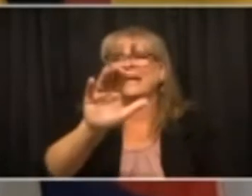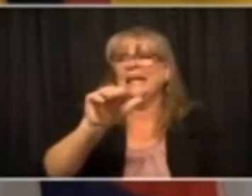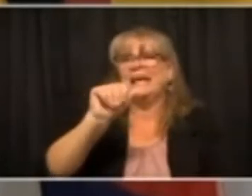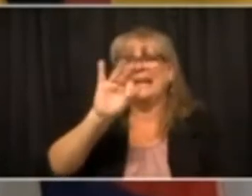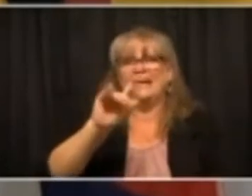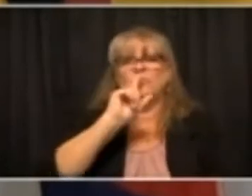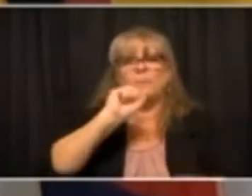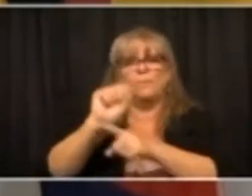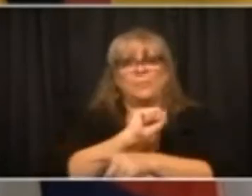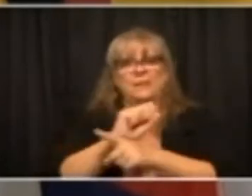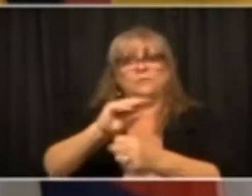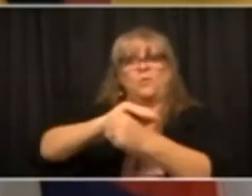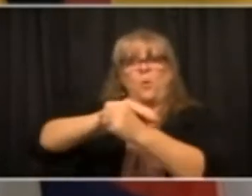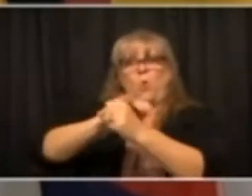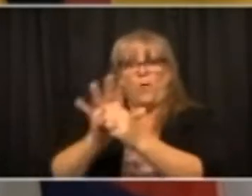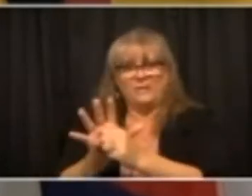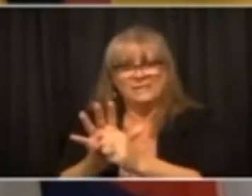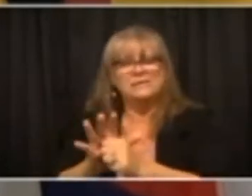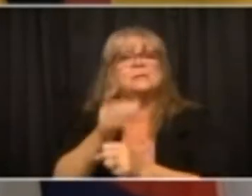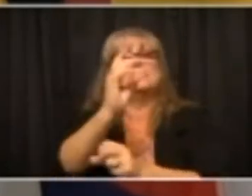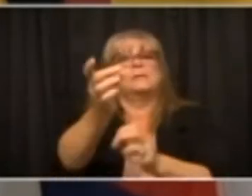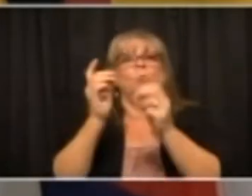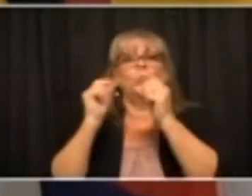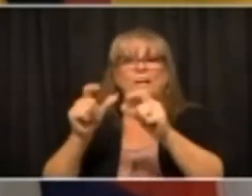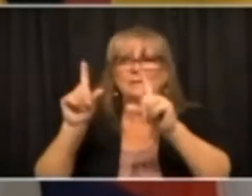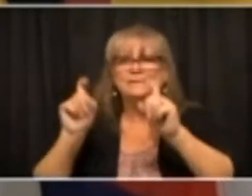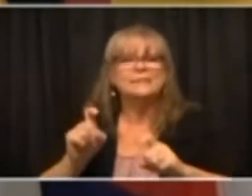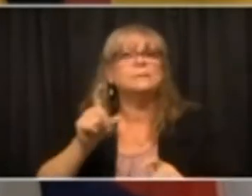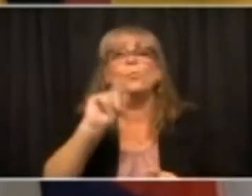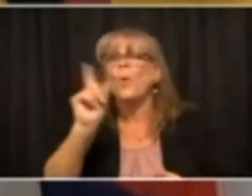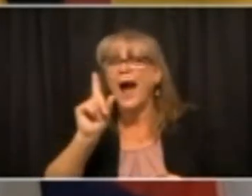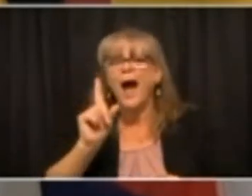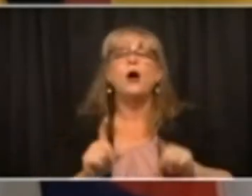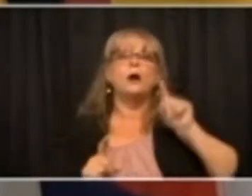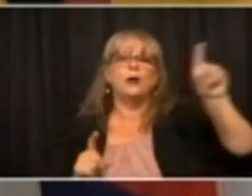water world pepsi center the citadel in colorado springs